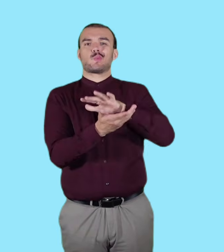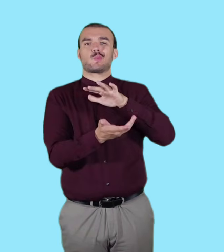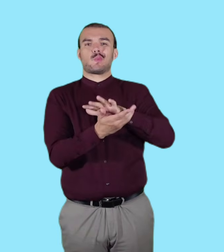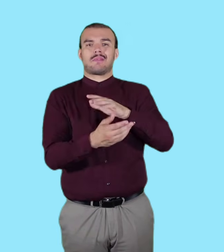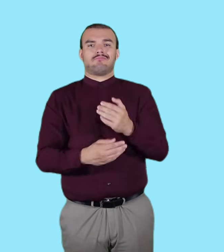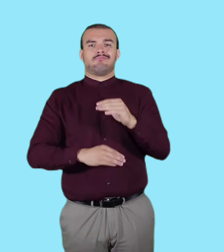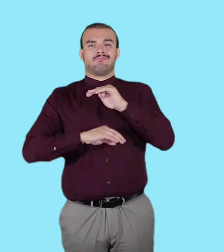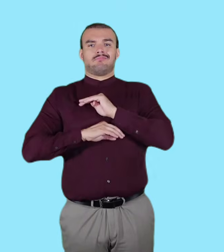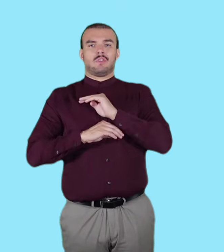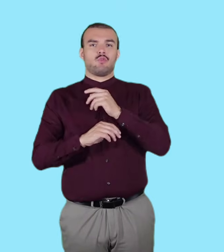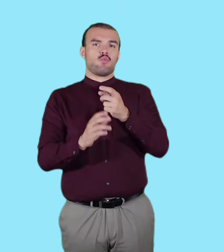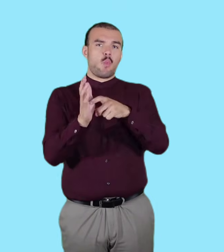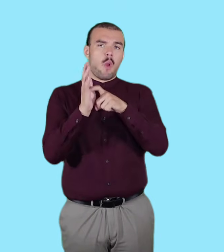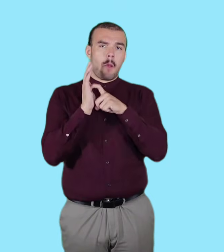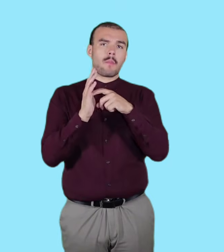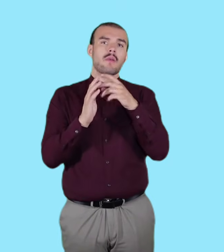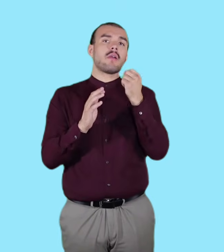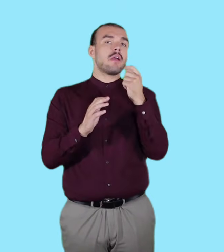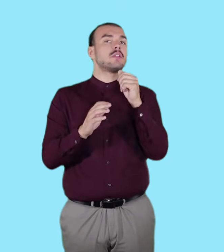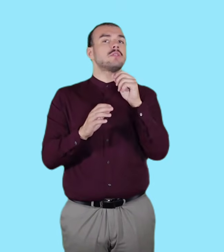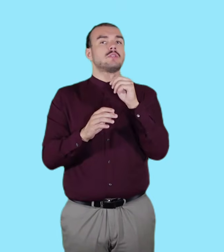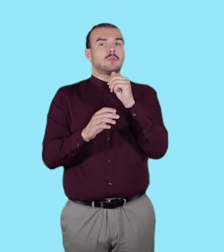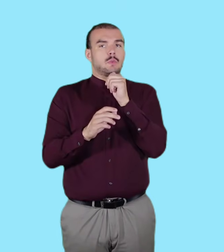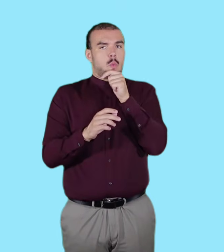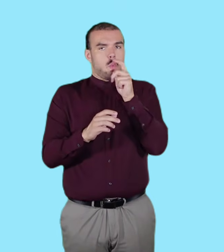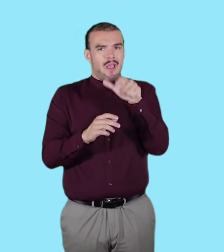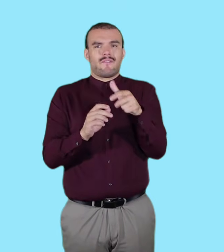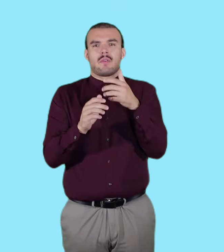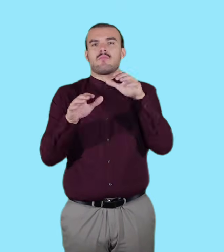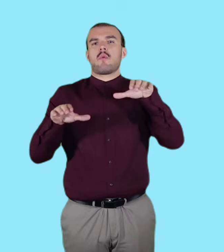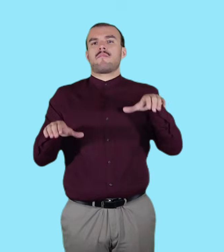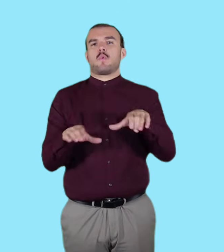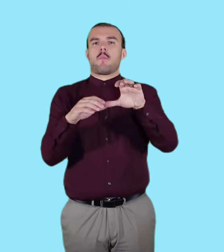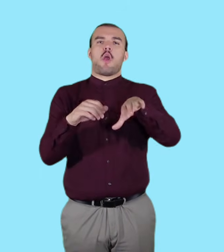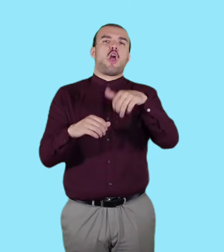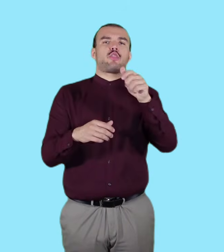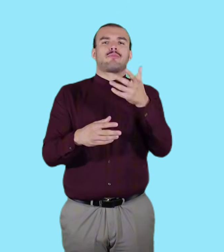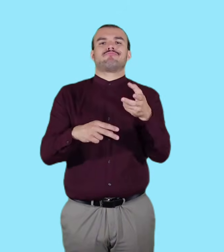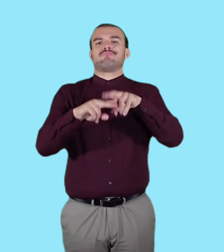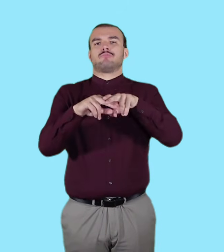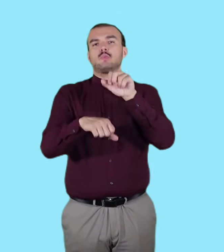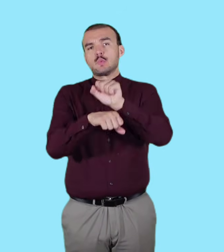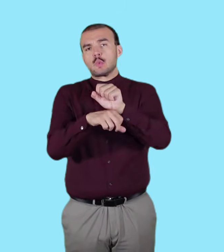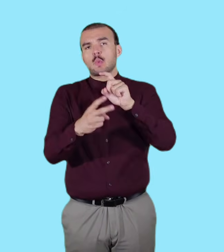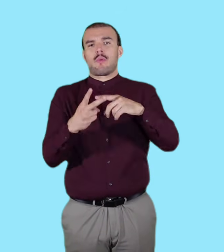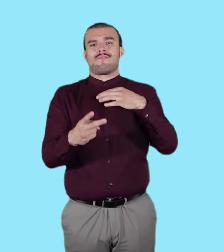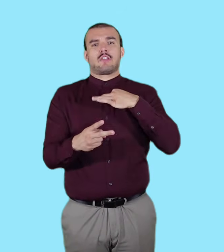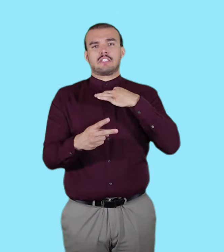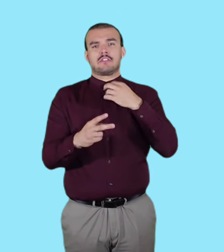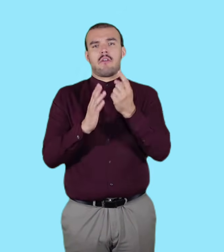meet the requirement and do not have to perform any additional work or volunteering.